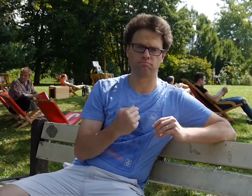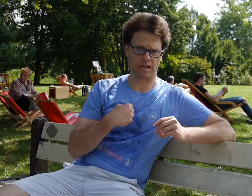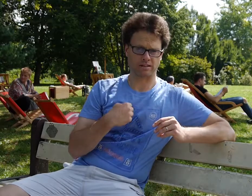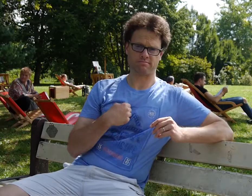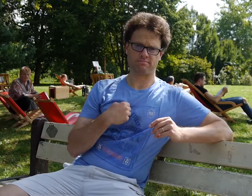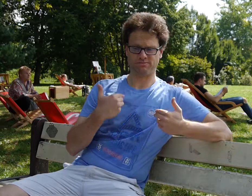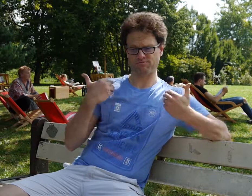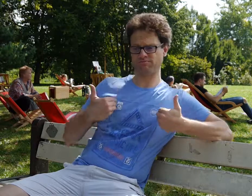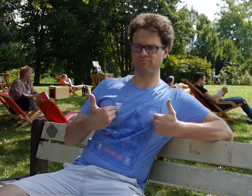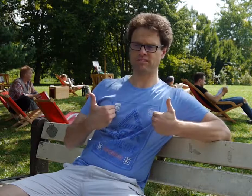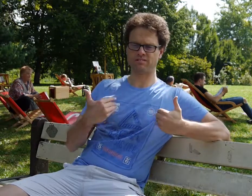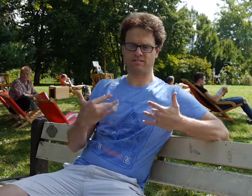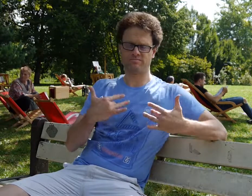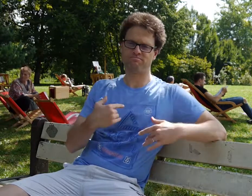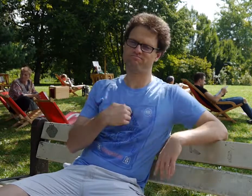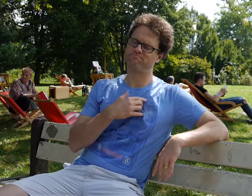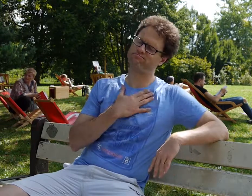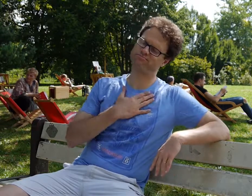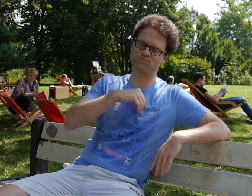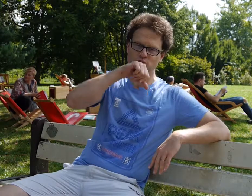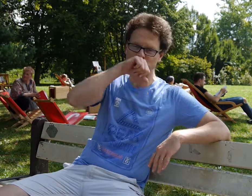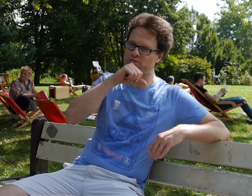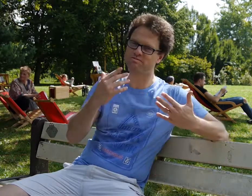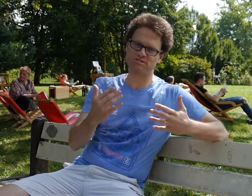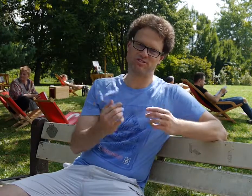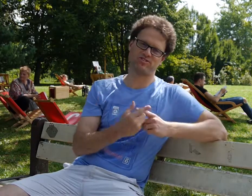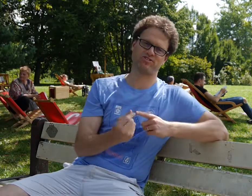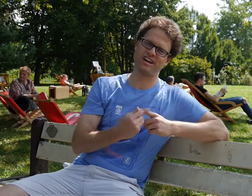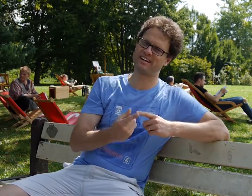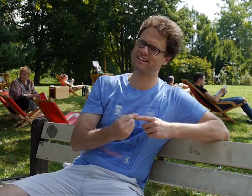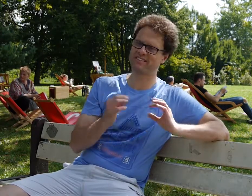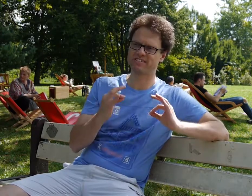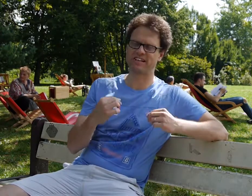I prefer to act in comedies.